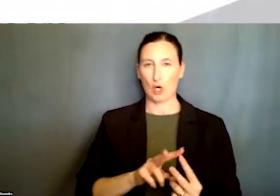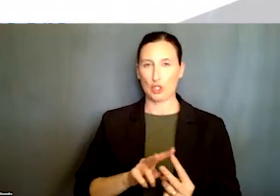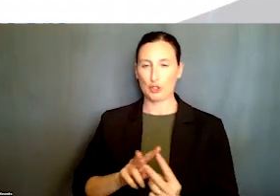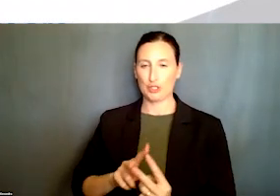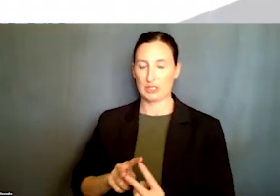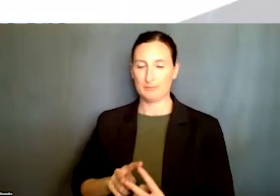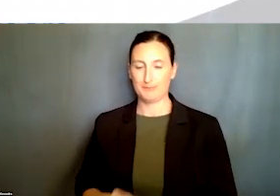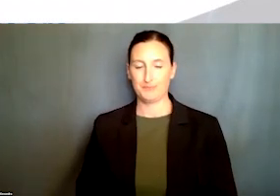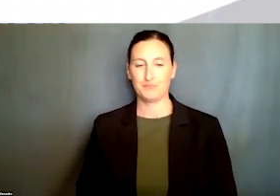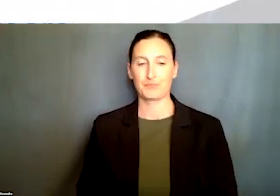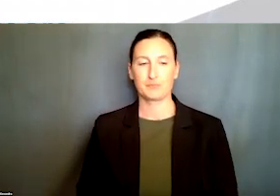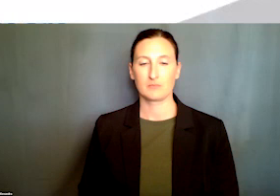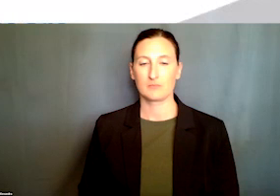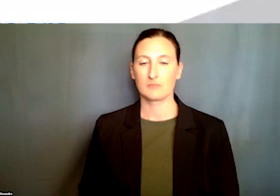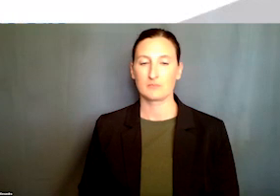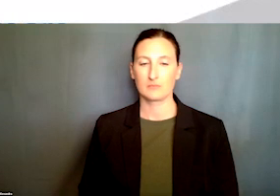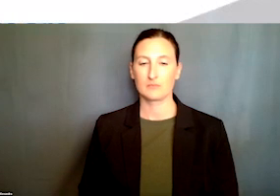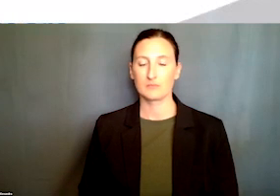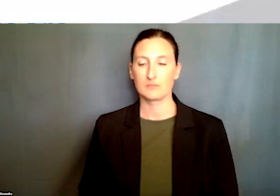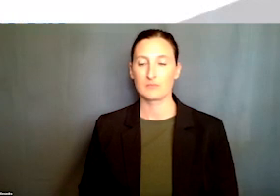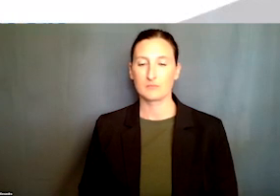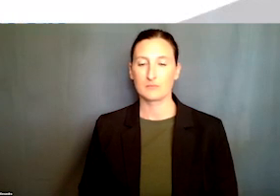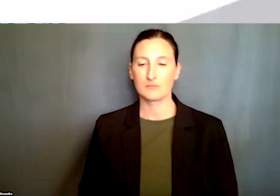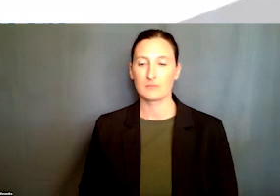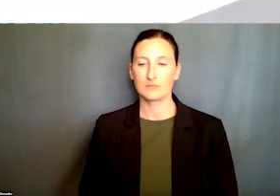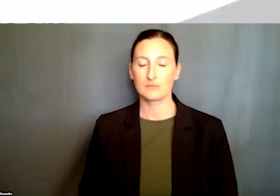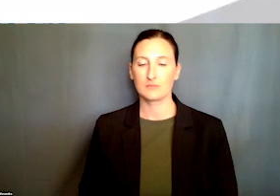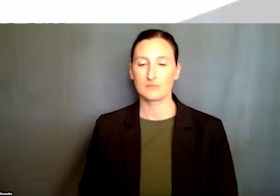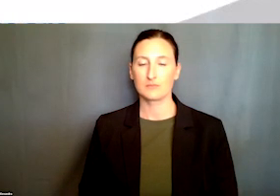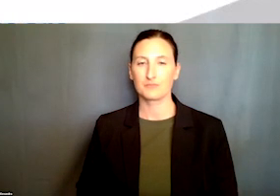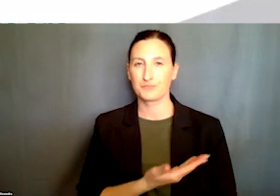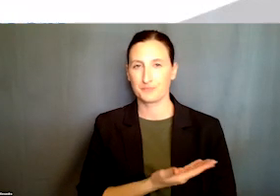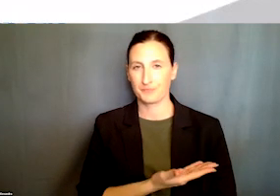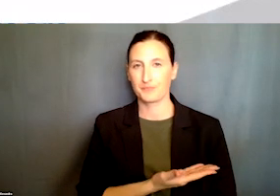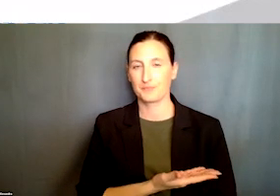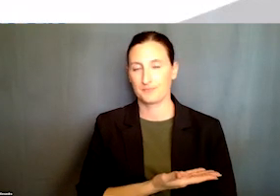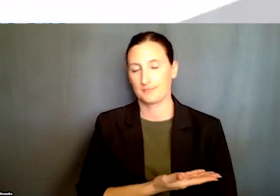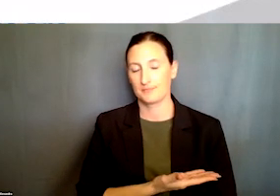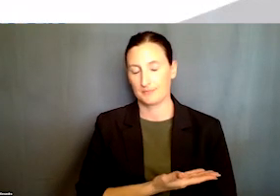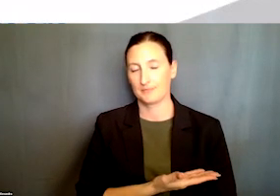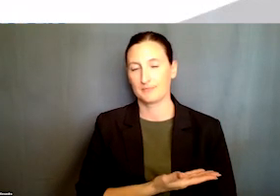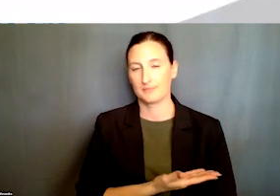and the development awards for up to two years, and then fully developed up to five years.